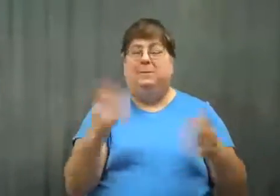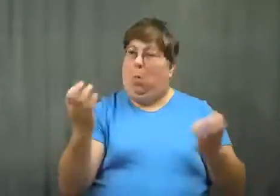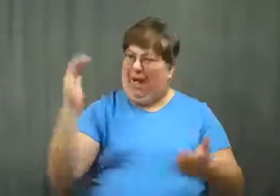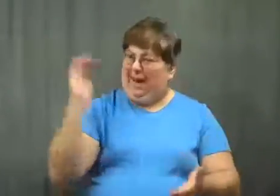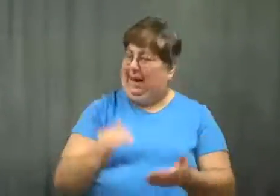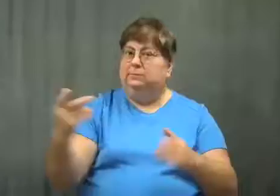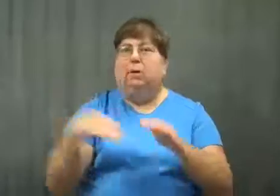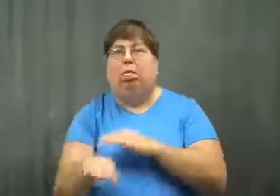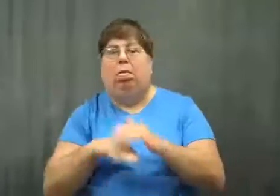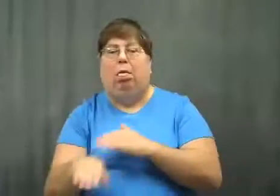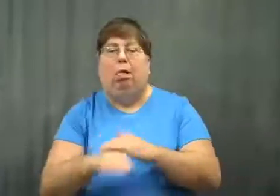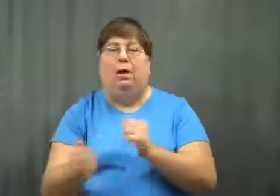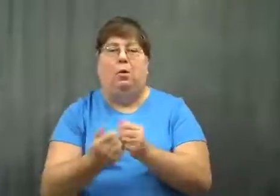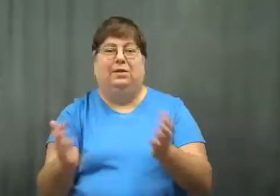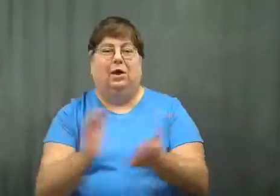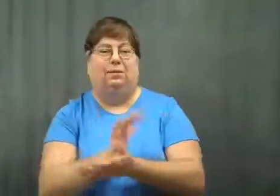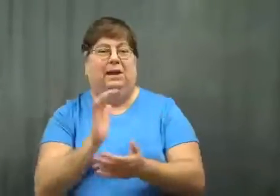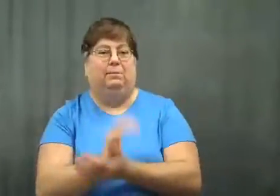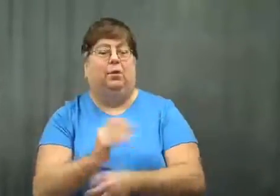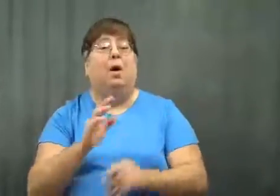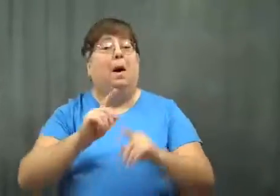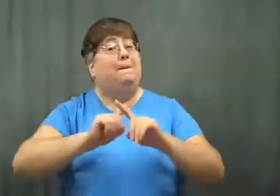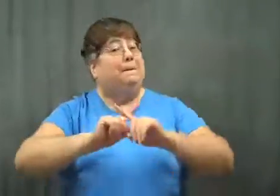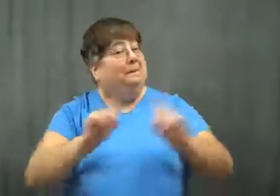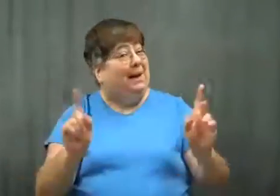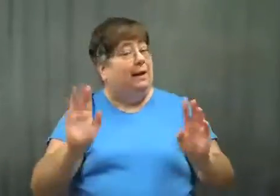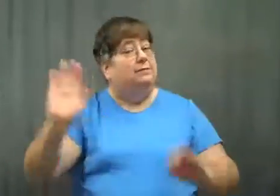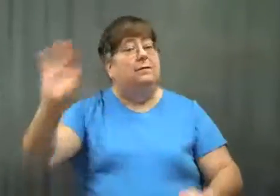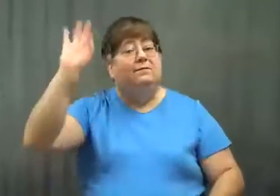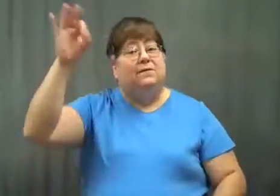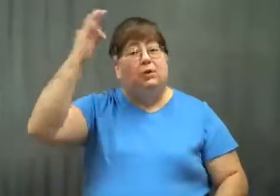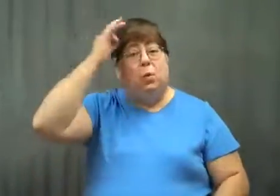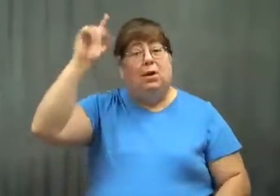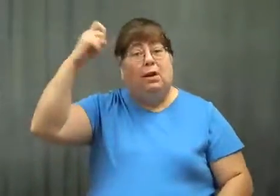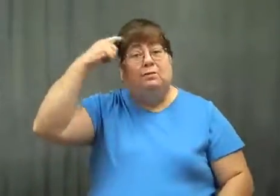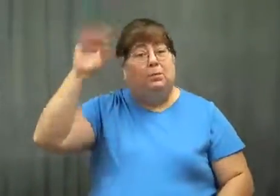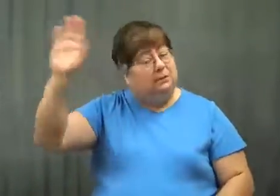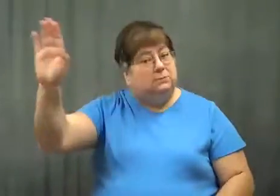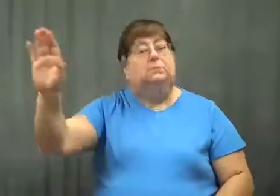reducing illegal immigration, but it was the federal government’s responsibility to take